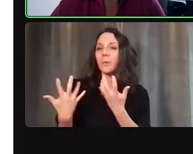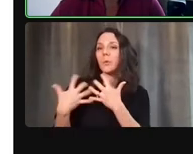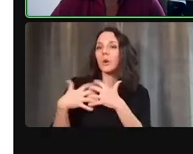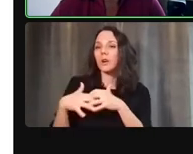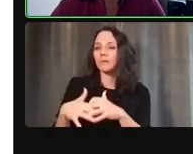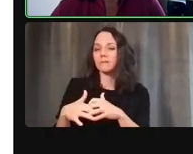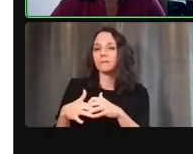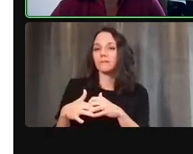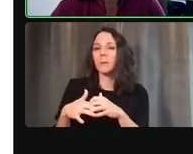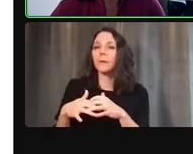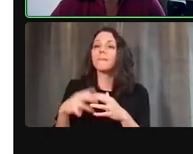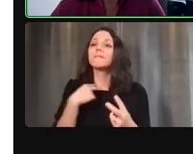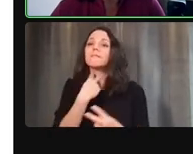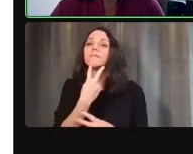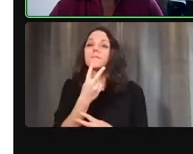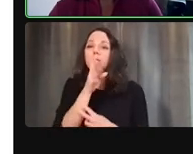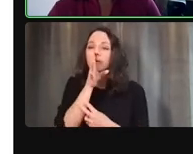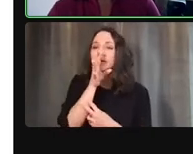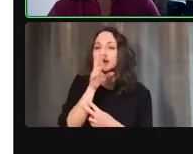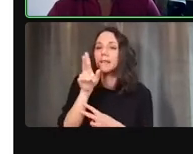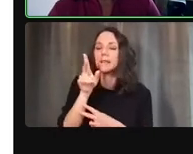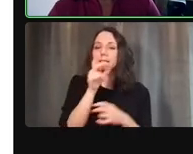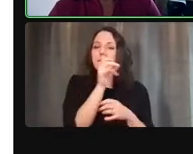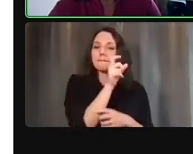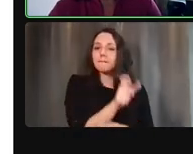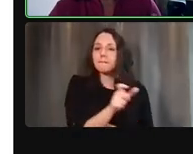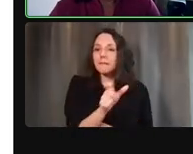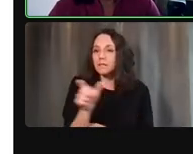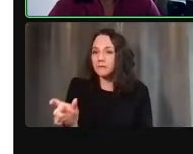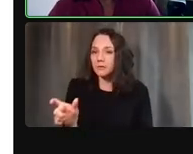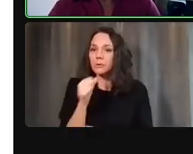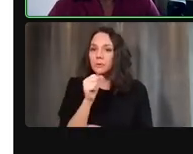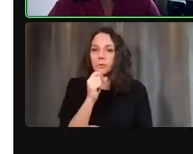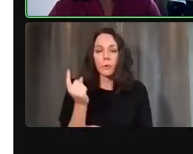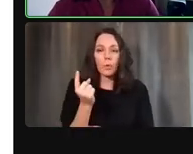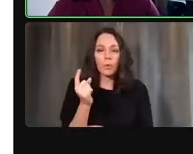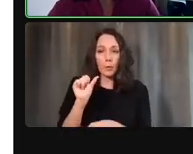of individuals who not only work in the field, which we did in the first